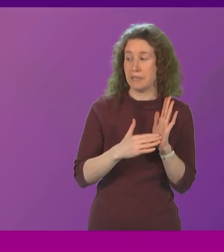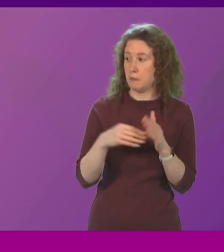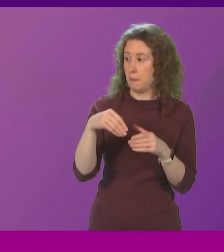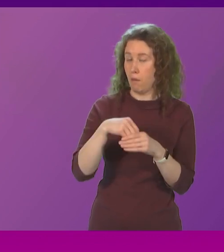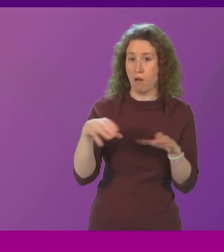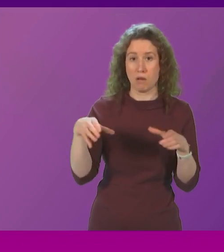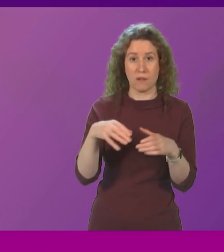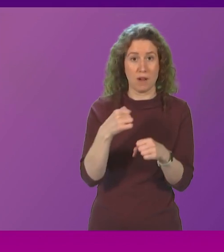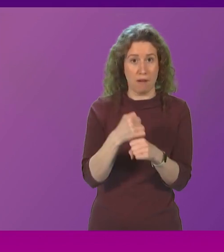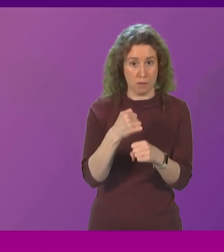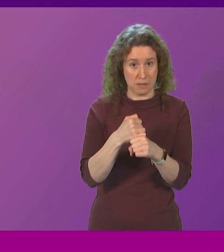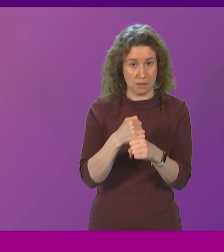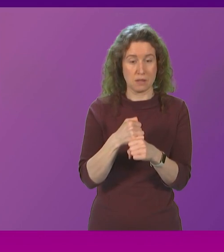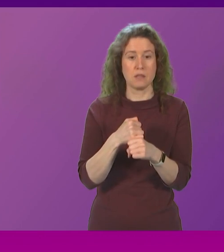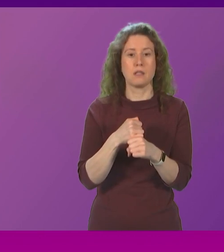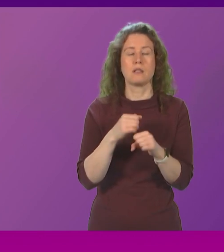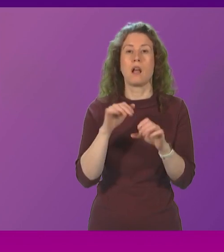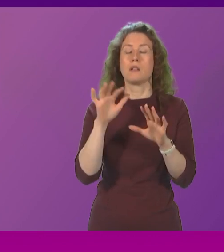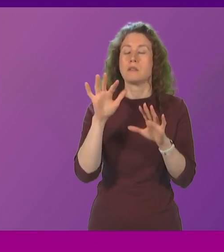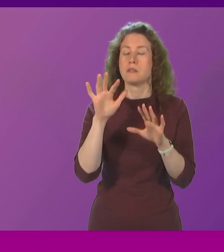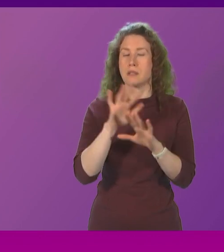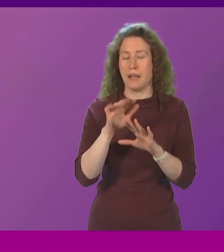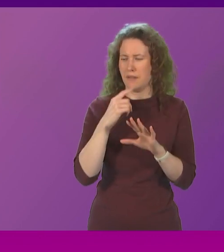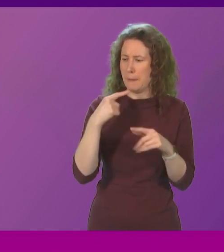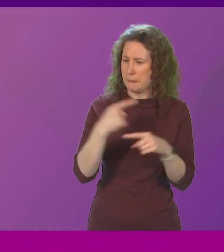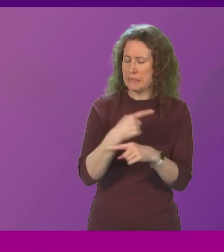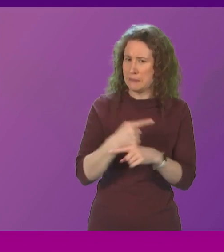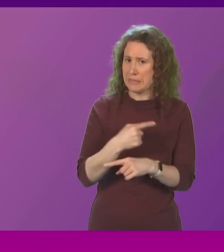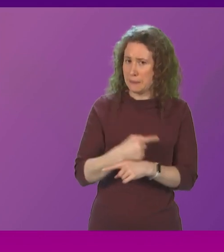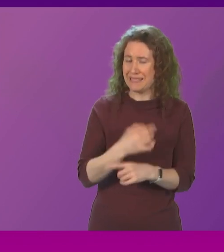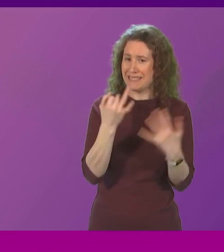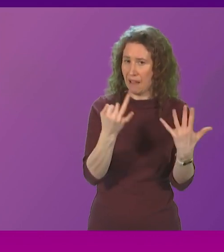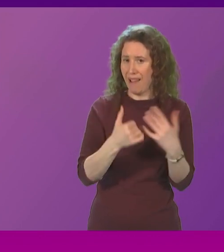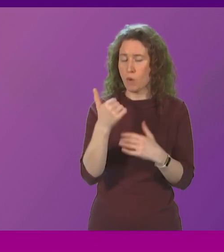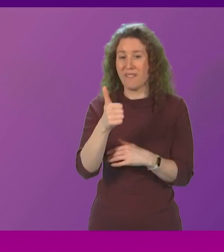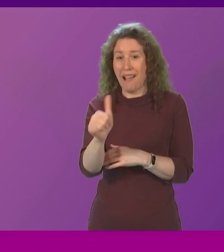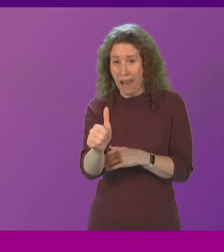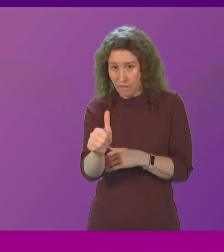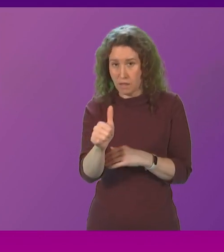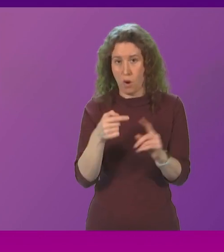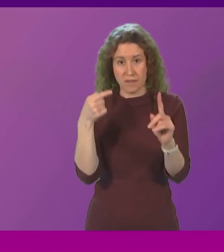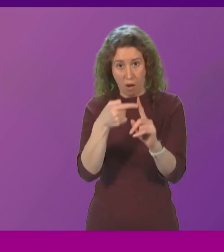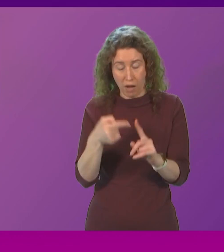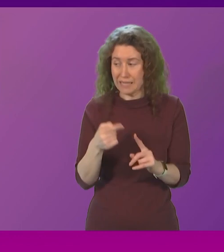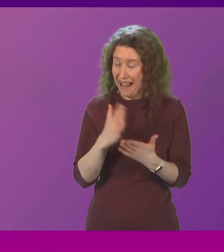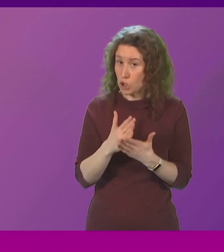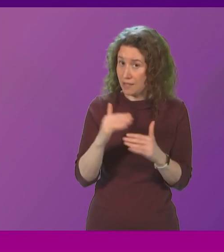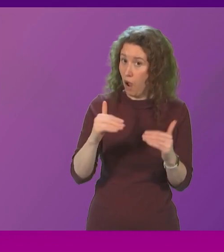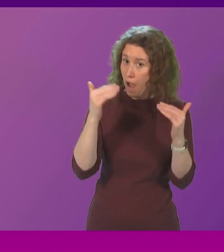pointed out, has missed seven of 11 of our legal climate targets, including being minister for the portfolio area that is the highest emitter of greenhouse gases, which is transport,